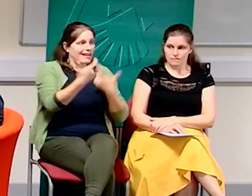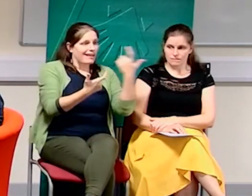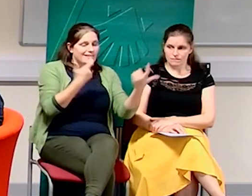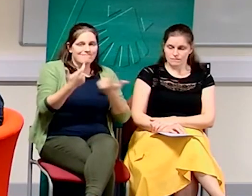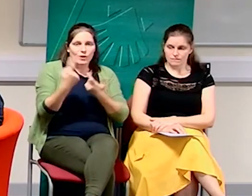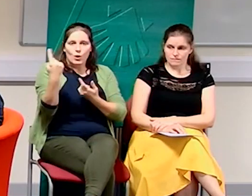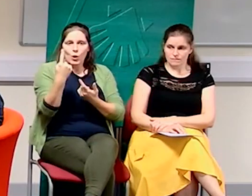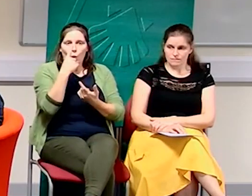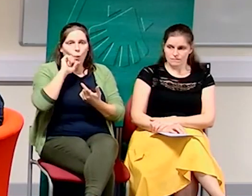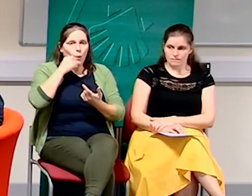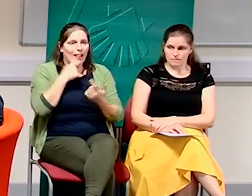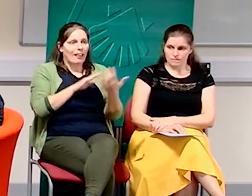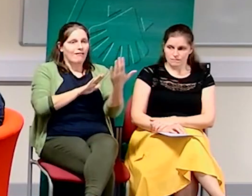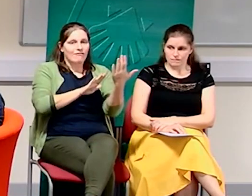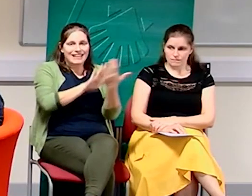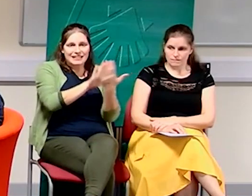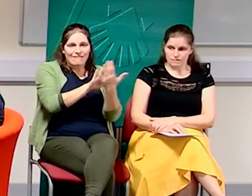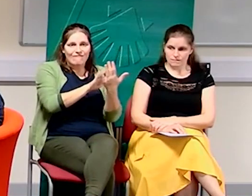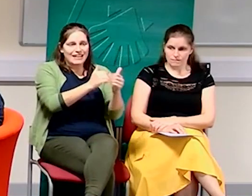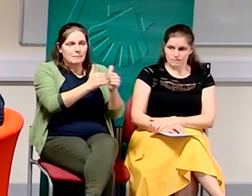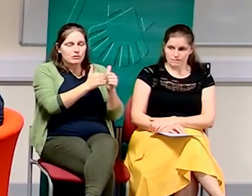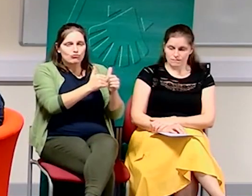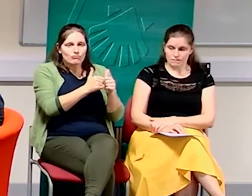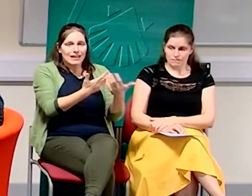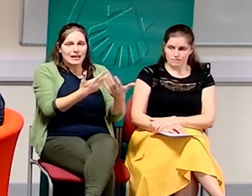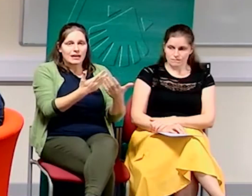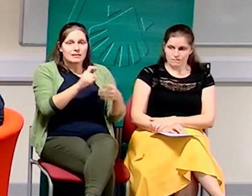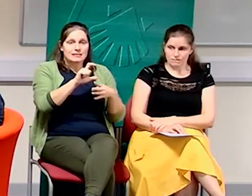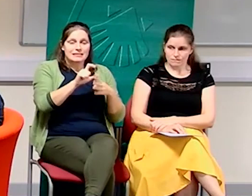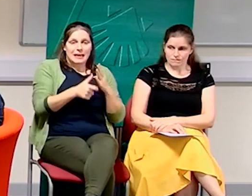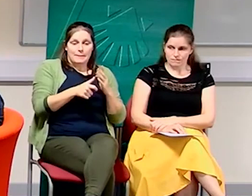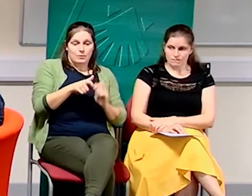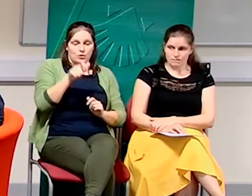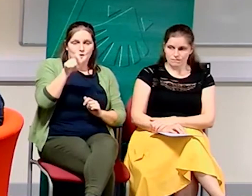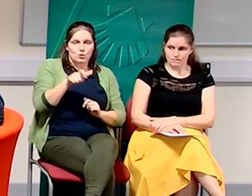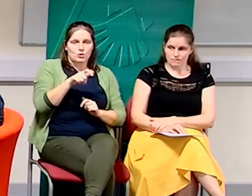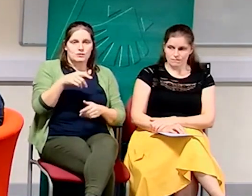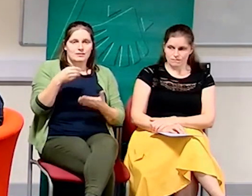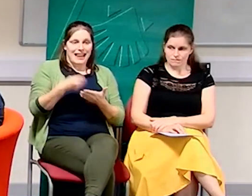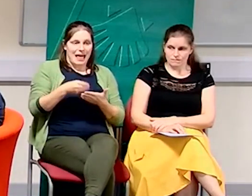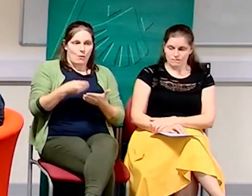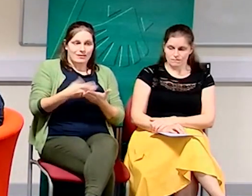in person mentoring for me that the disabled students allowance said that I needed um and